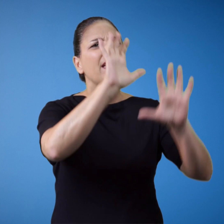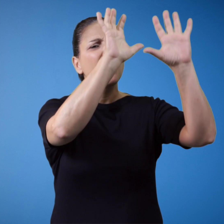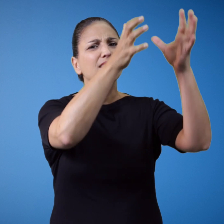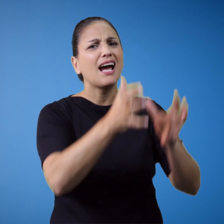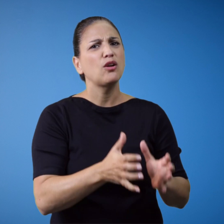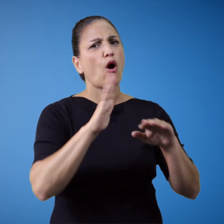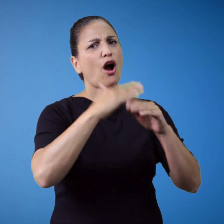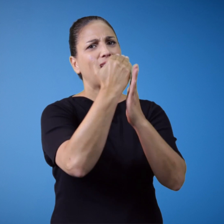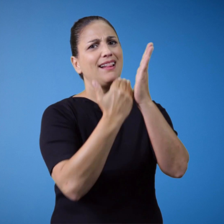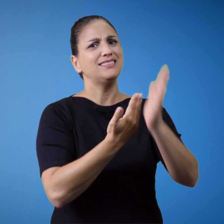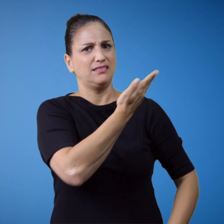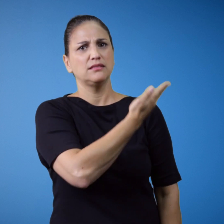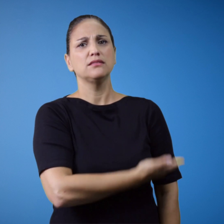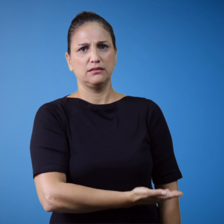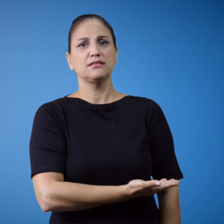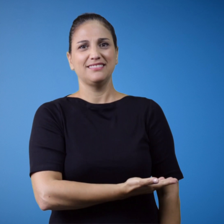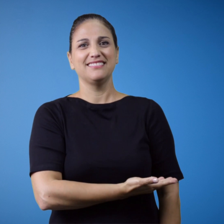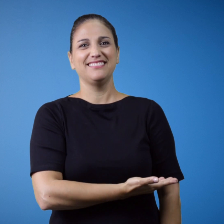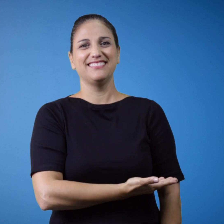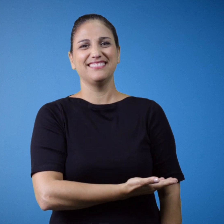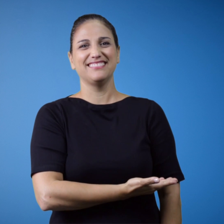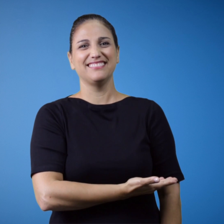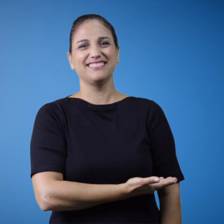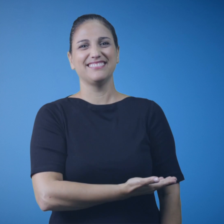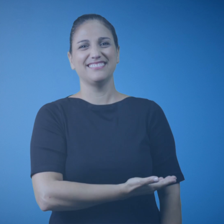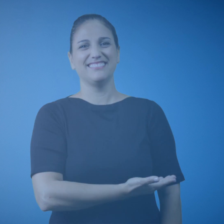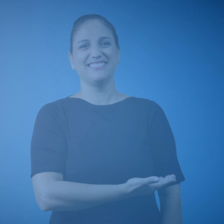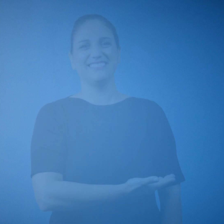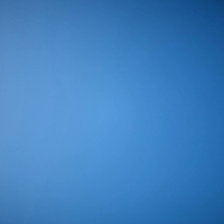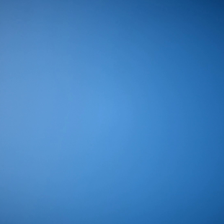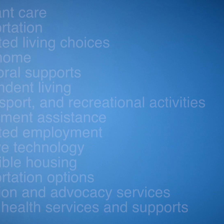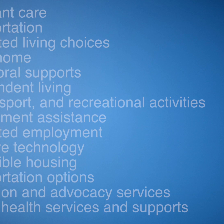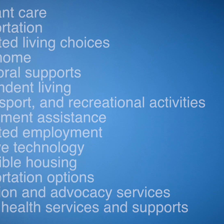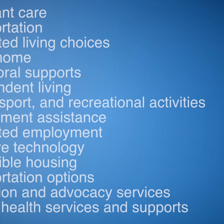Once you contact DADS, you can check out their list of available services, which are as follows.